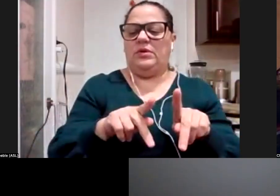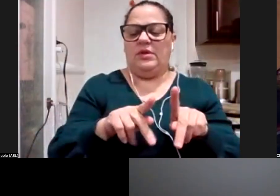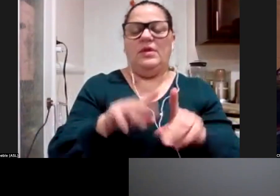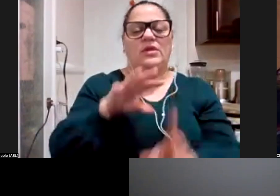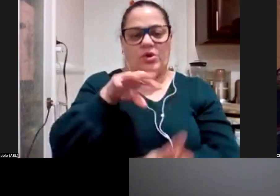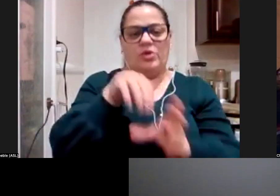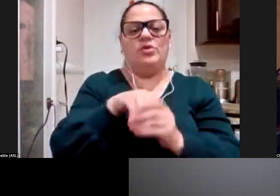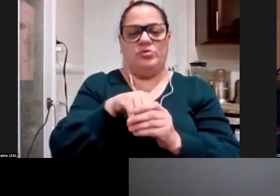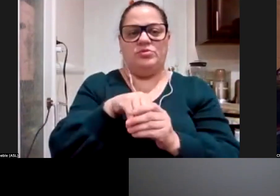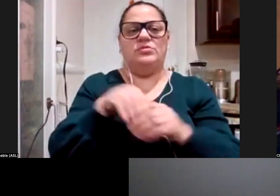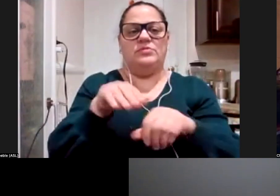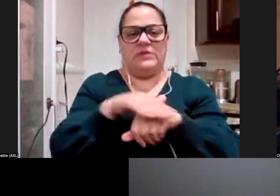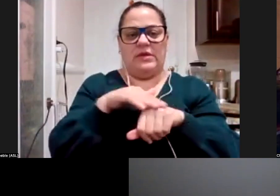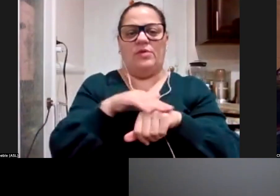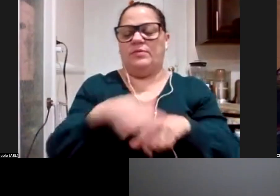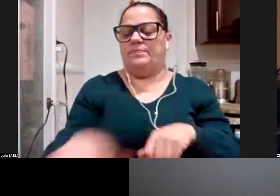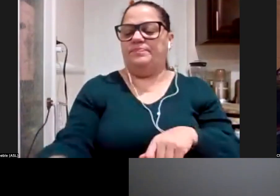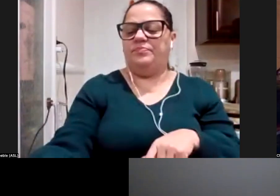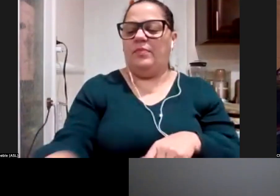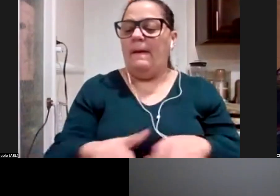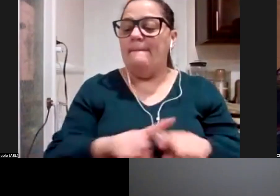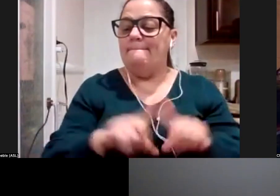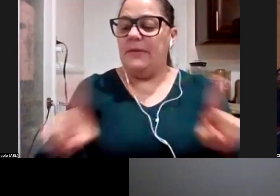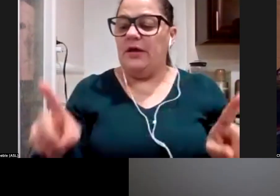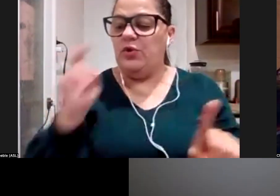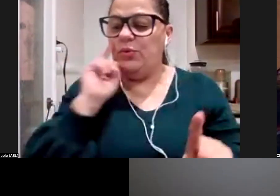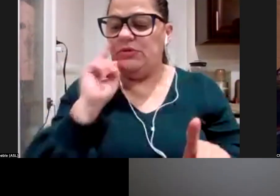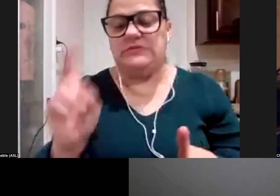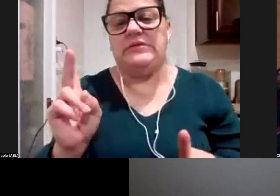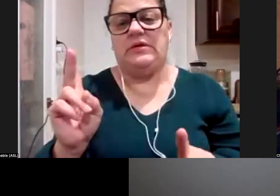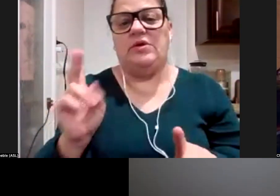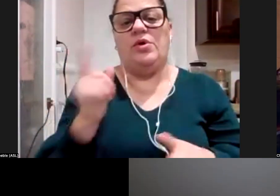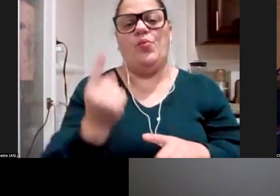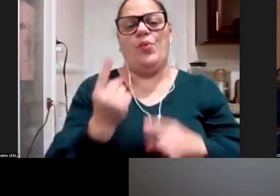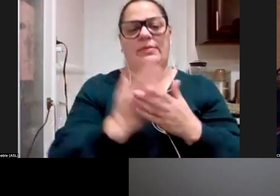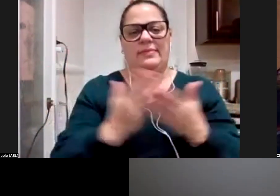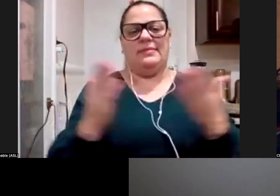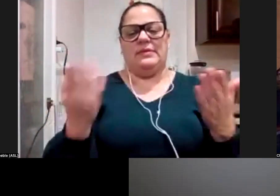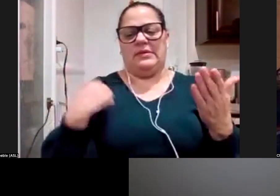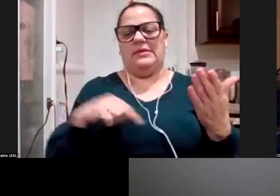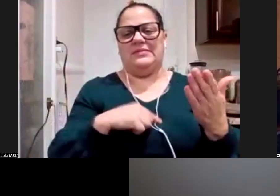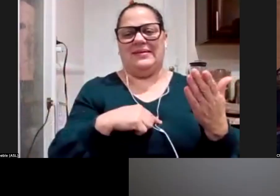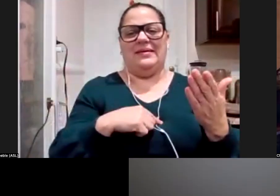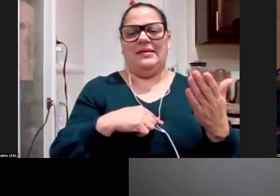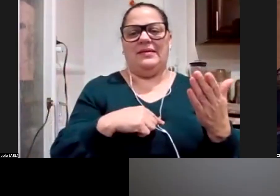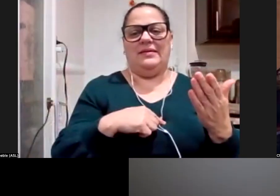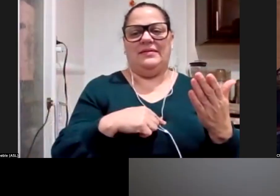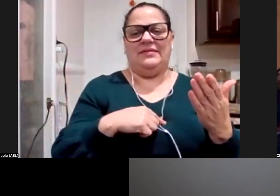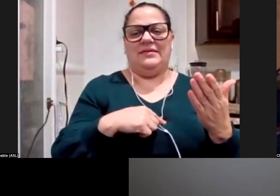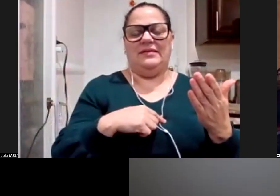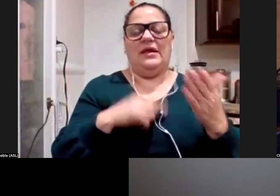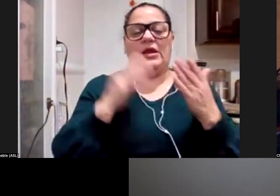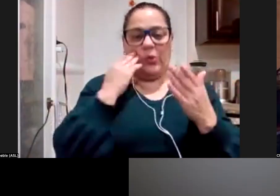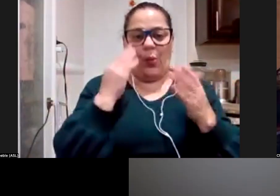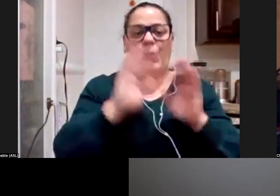inclusive setting. But you'll find that uh one of the things that I dread but I know is important is